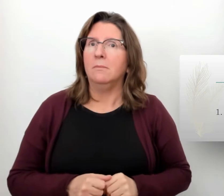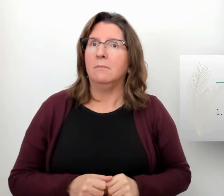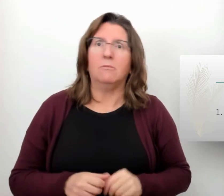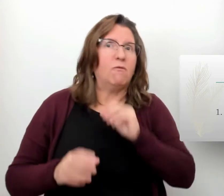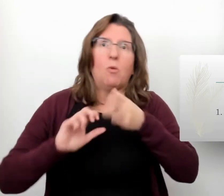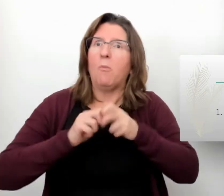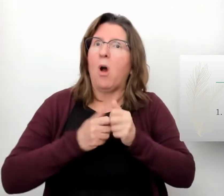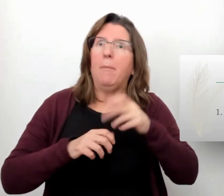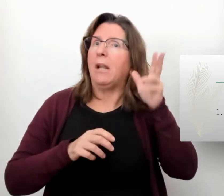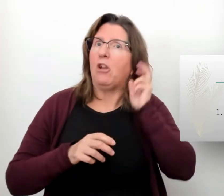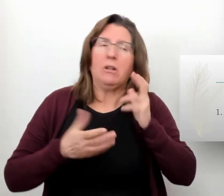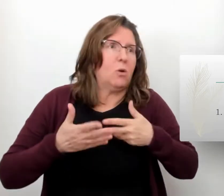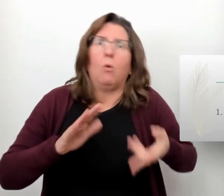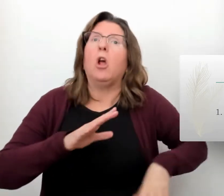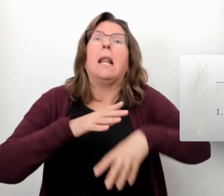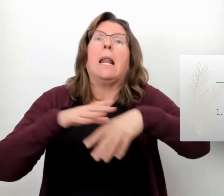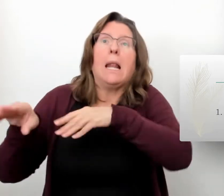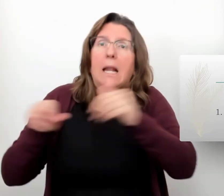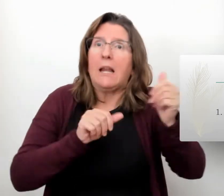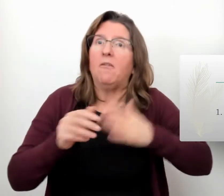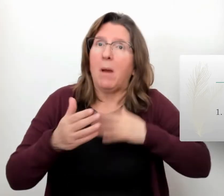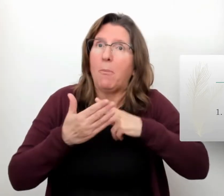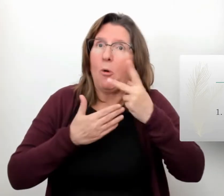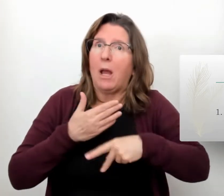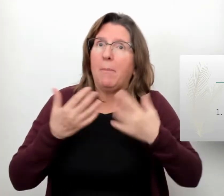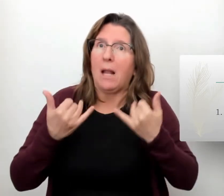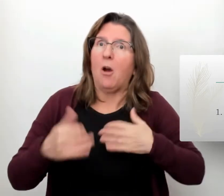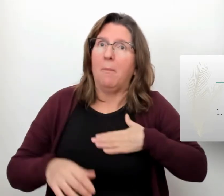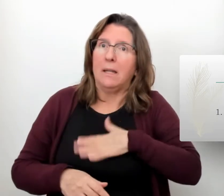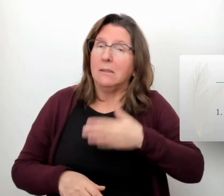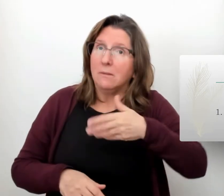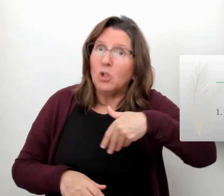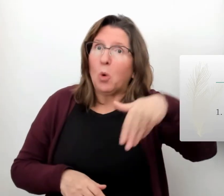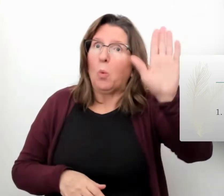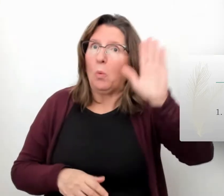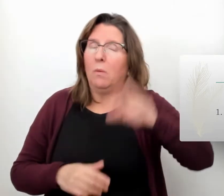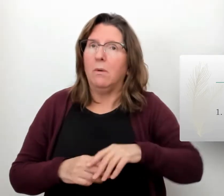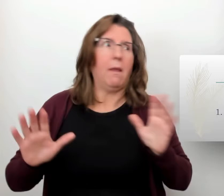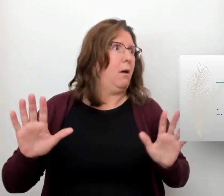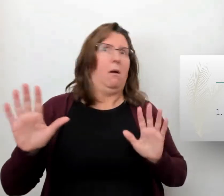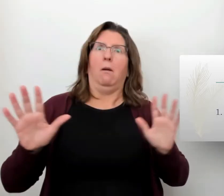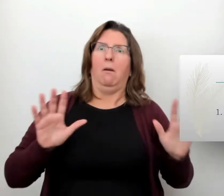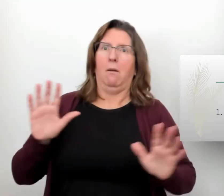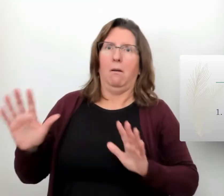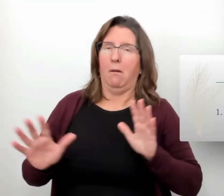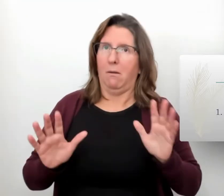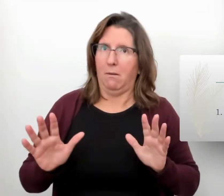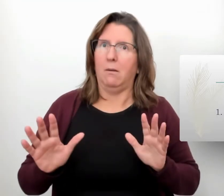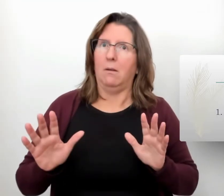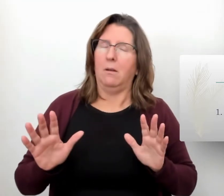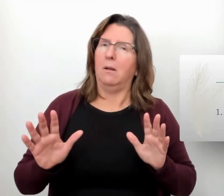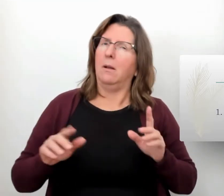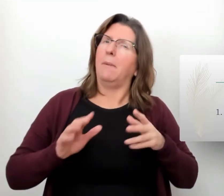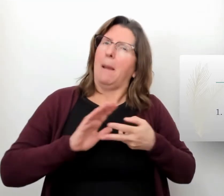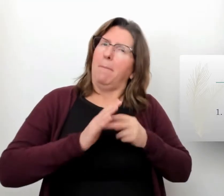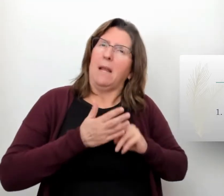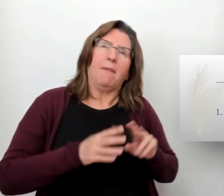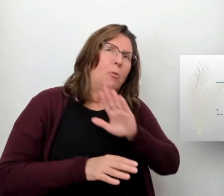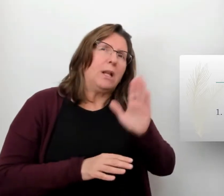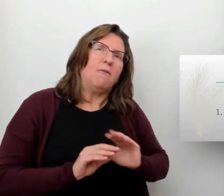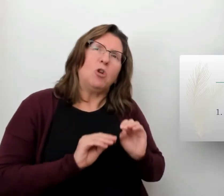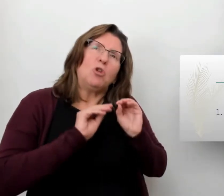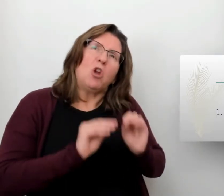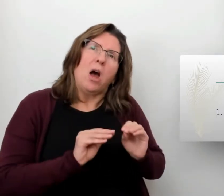feel free to join your peers in the other classes. If you can hear that well then you don't need to be in my program - - you can go!"